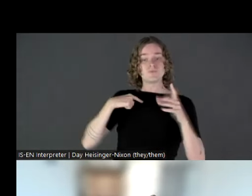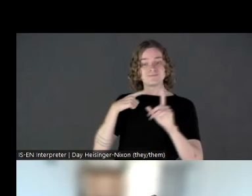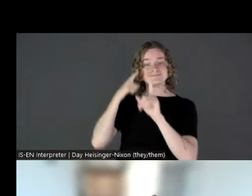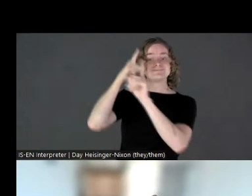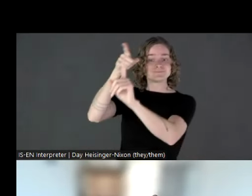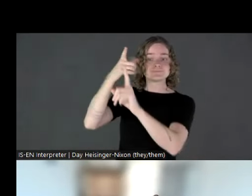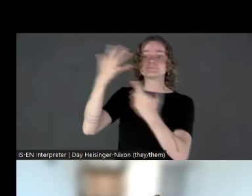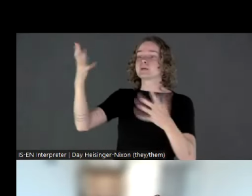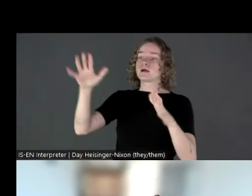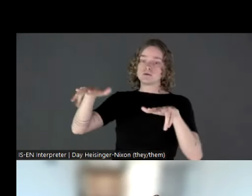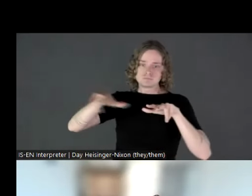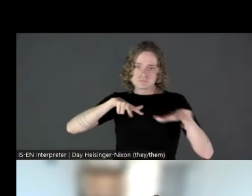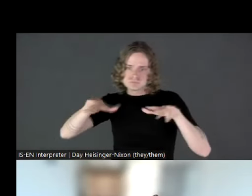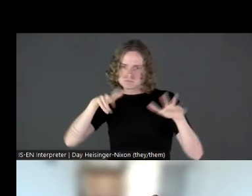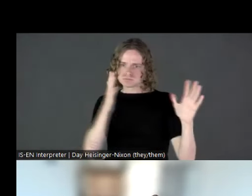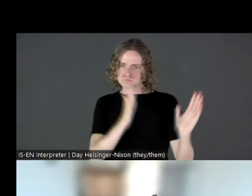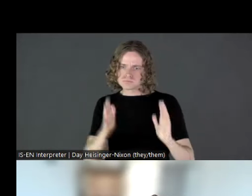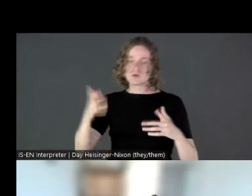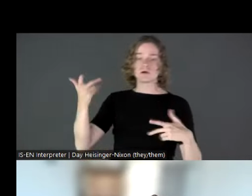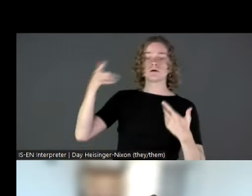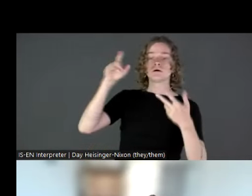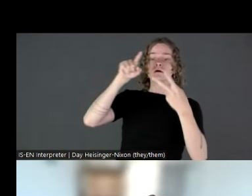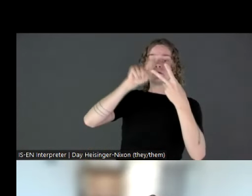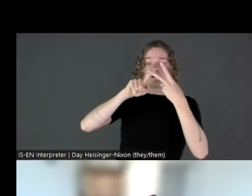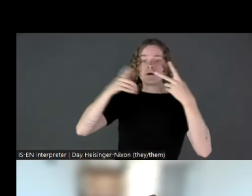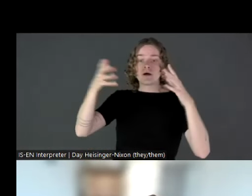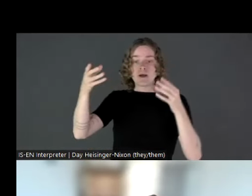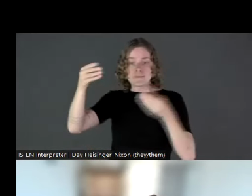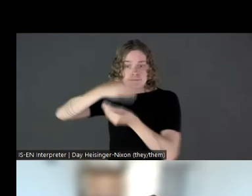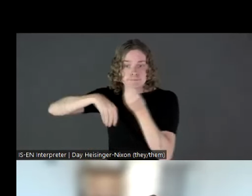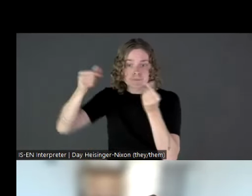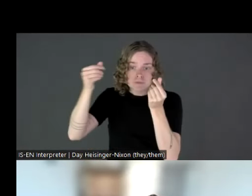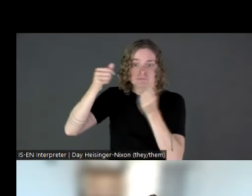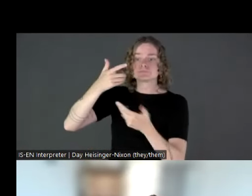intended to be practical, user friendly. We have checklists in a number of sectors,